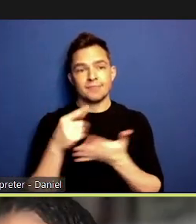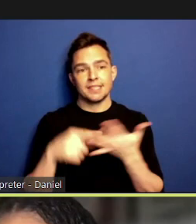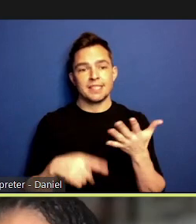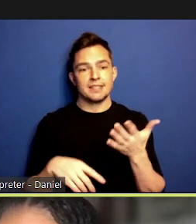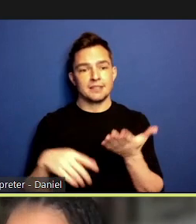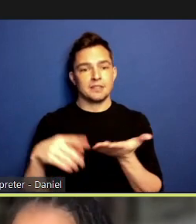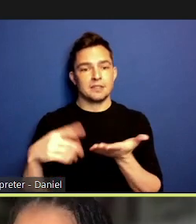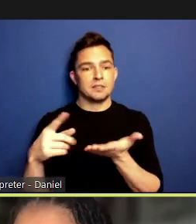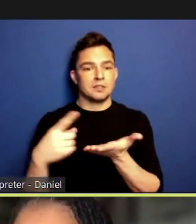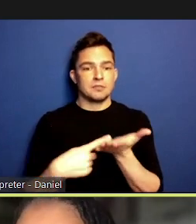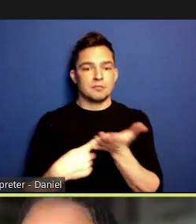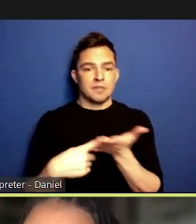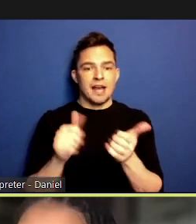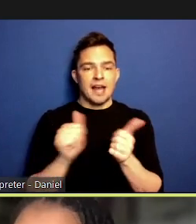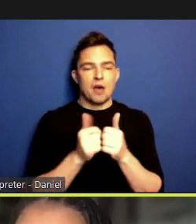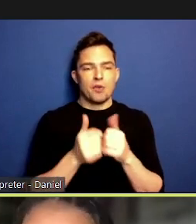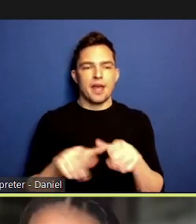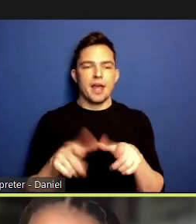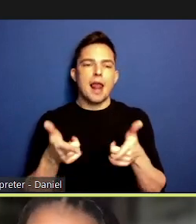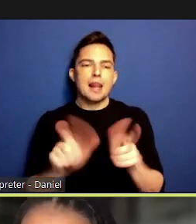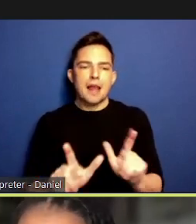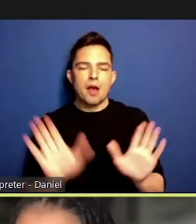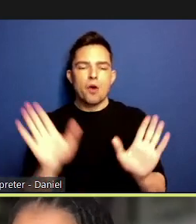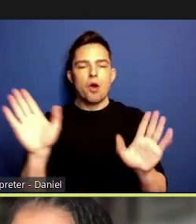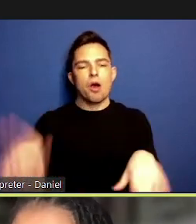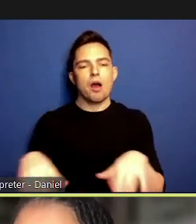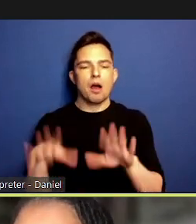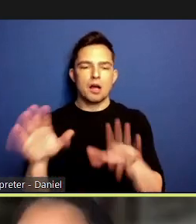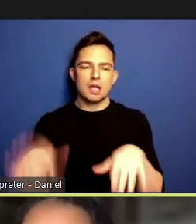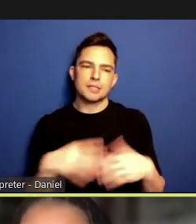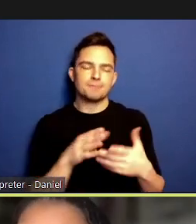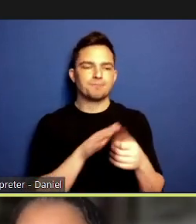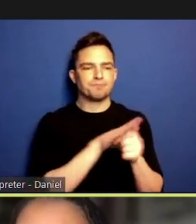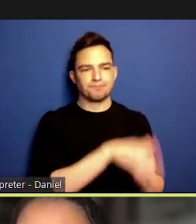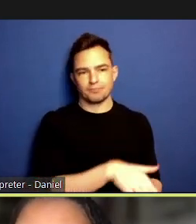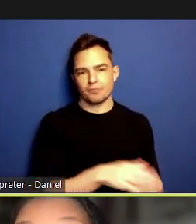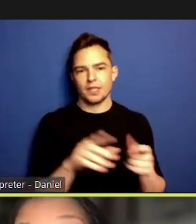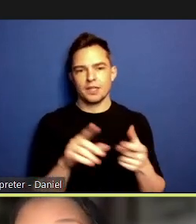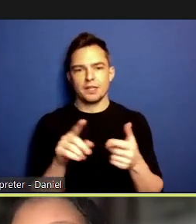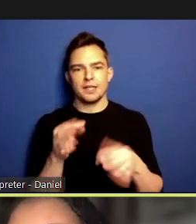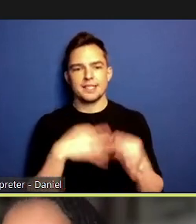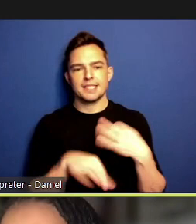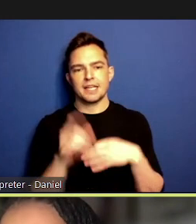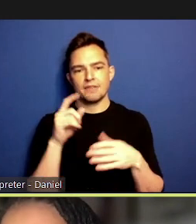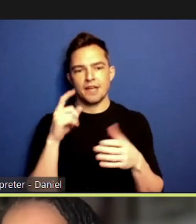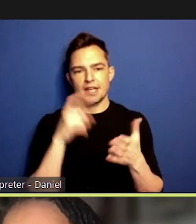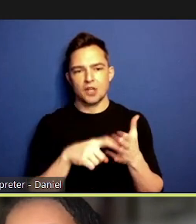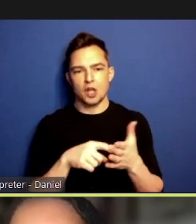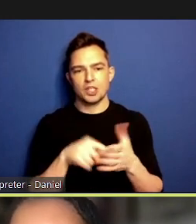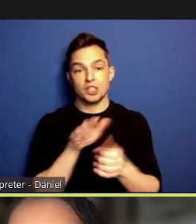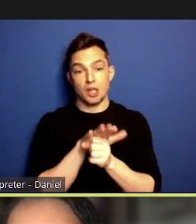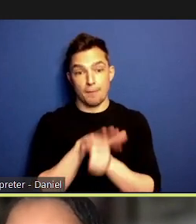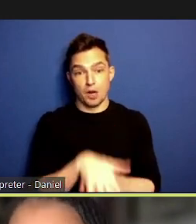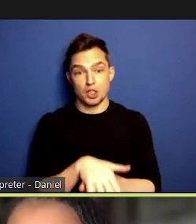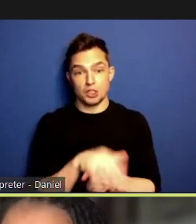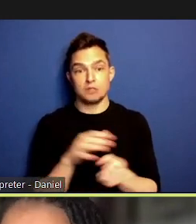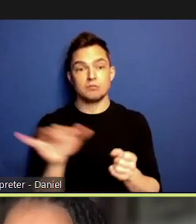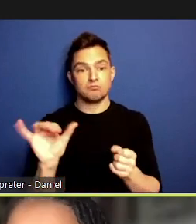inequity and exclusion in K-12 spaces. Rather than acknowledging oppression and a systemic